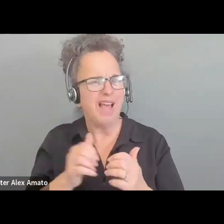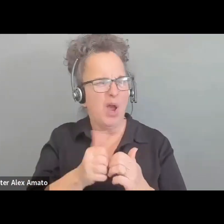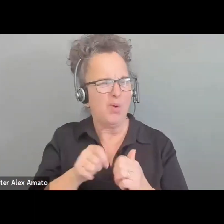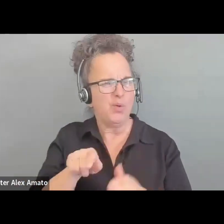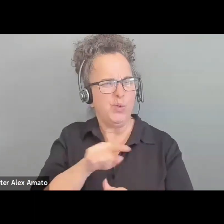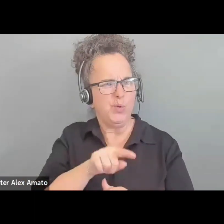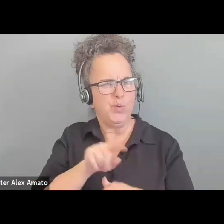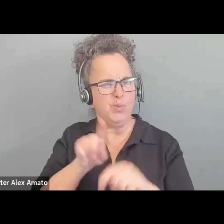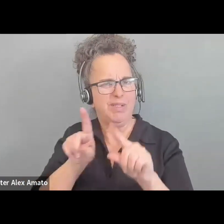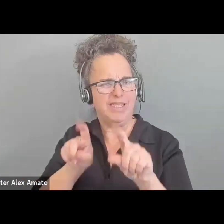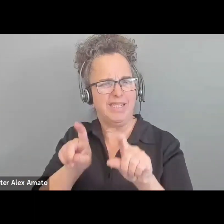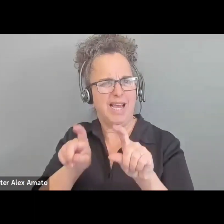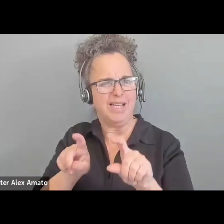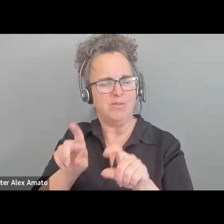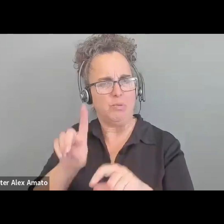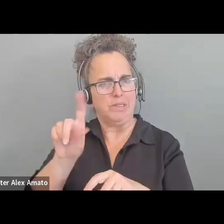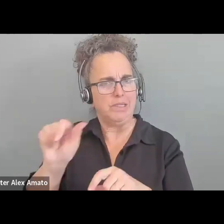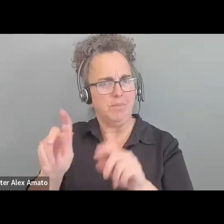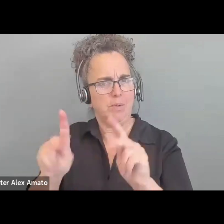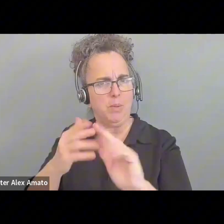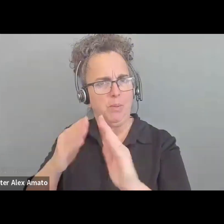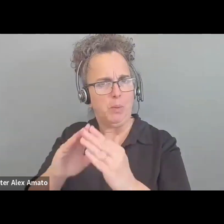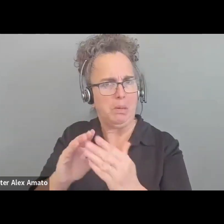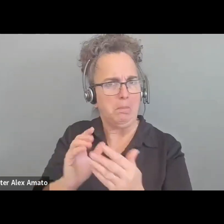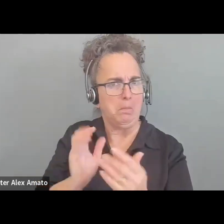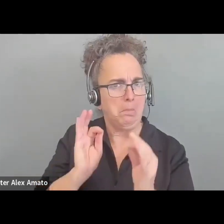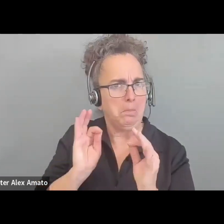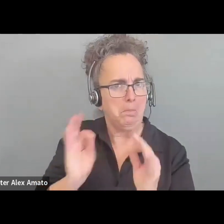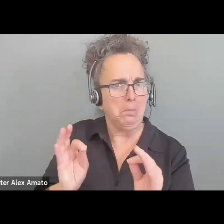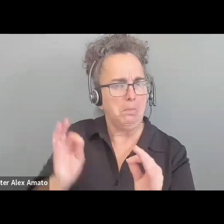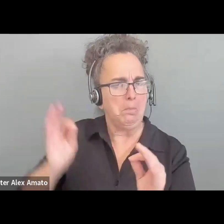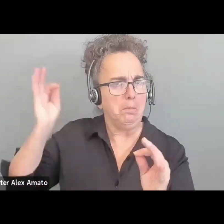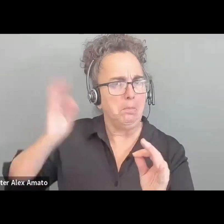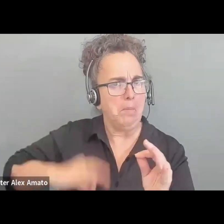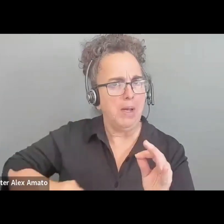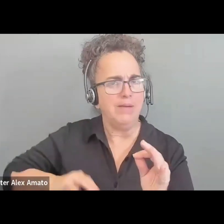to make sure it is truly helpful and not a projection of engineers.